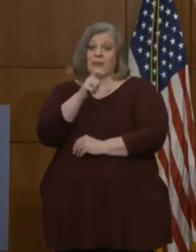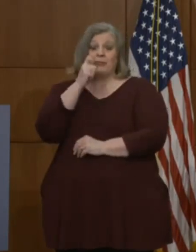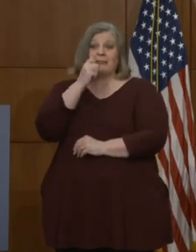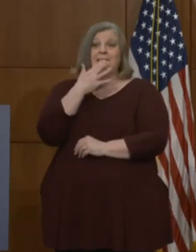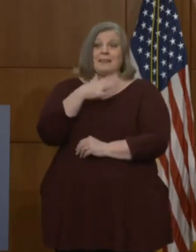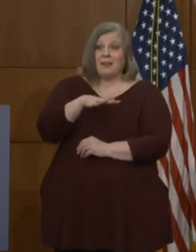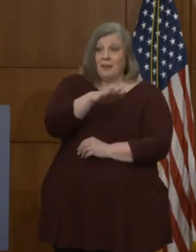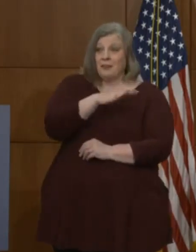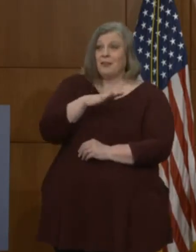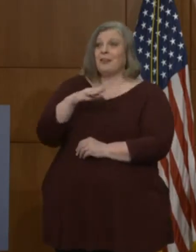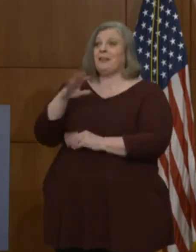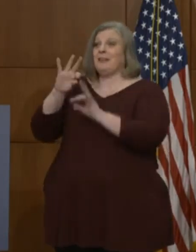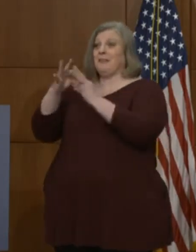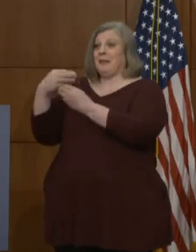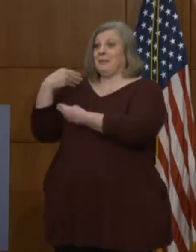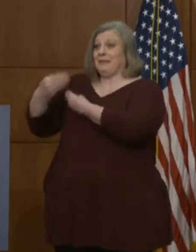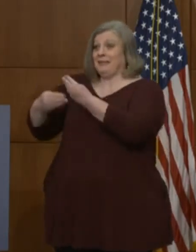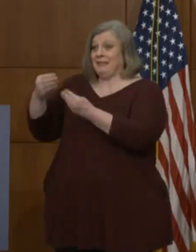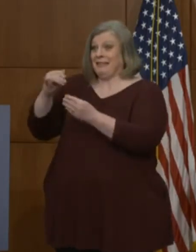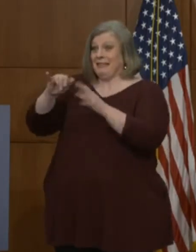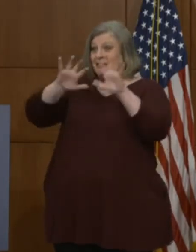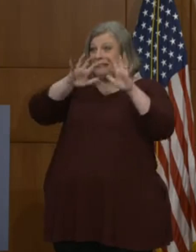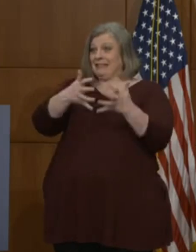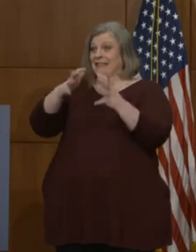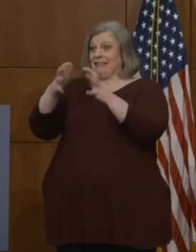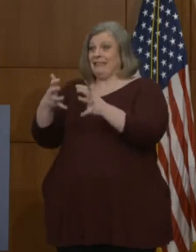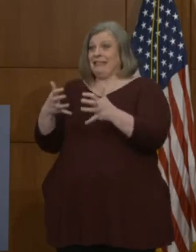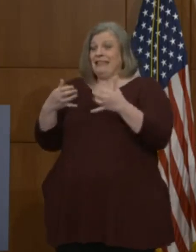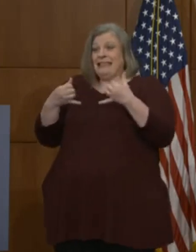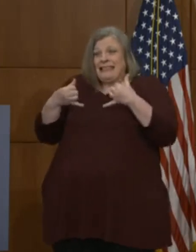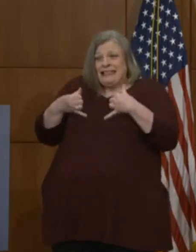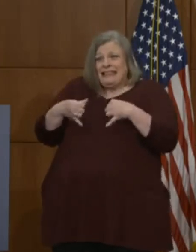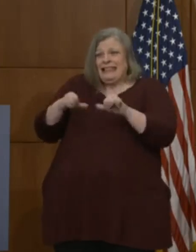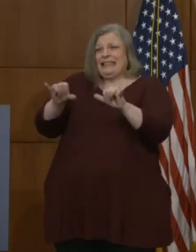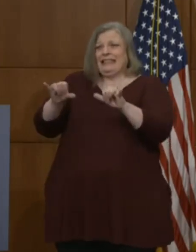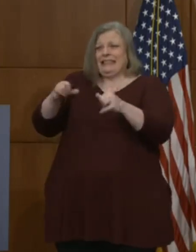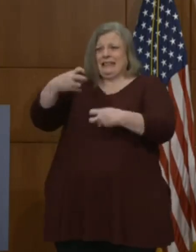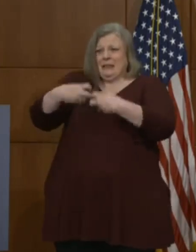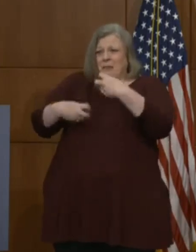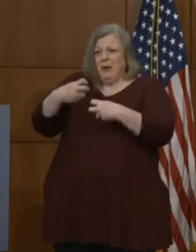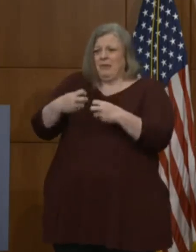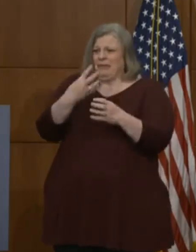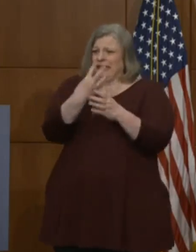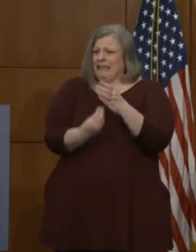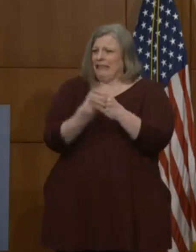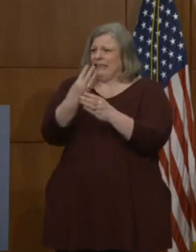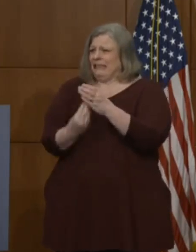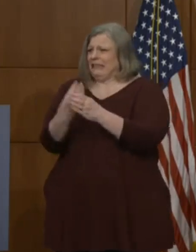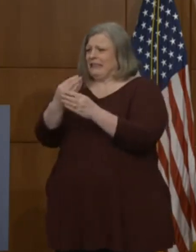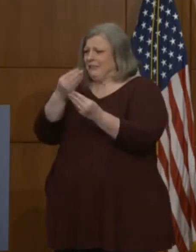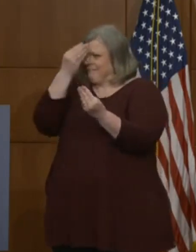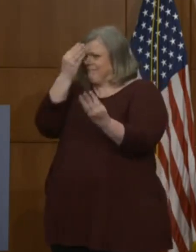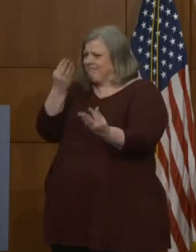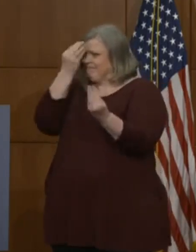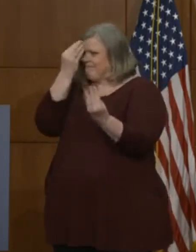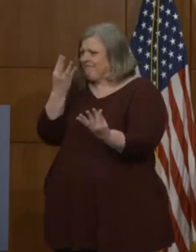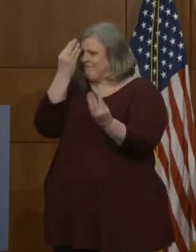HAVE ON THE RACIAL AND ETHNIC- CATEGORIES AND- AT THE CASES CATEGORIES AND- AT THE CASES AND DEATHS- CONTINUES TO HAVE AND DEATHS- CONTINUES TO HAVE PROBLEMS WITH- SOME MISSING